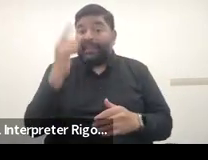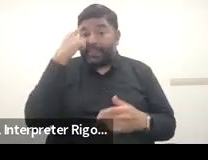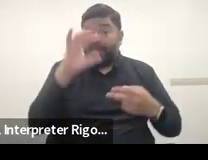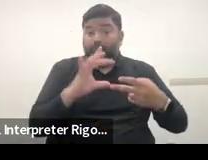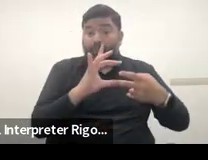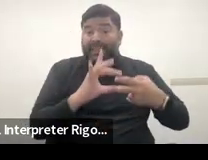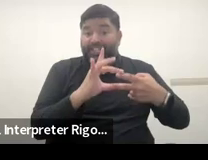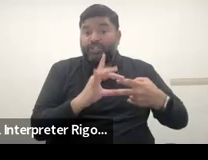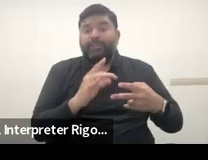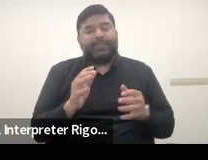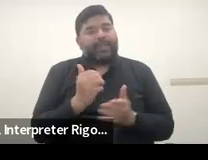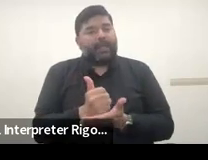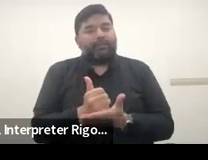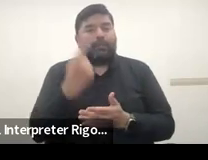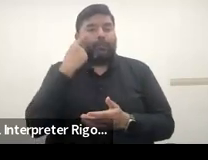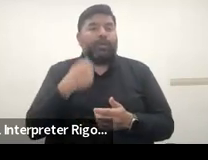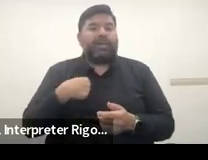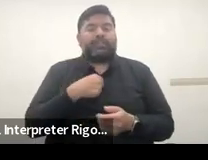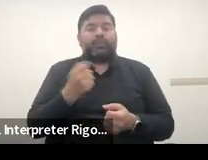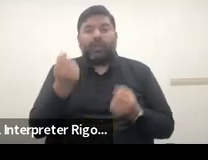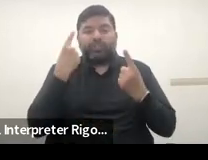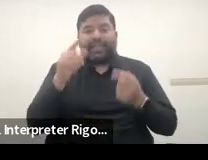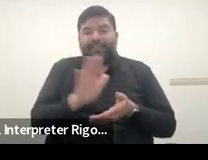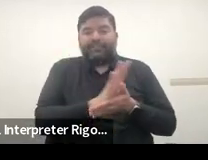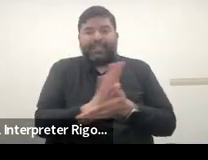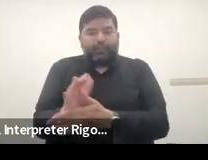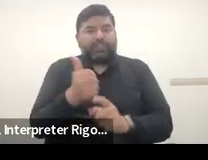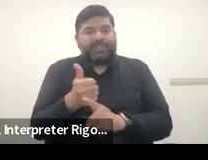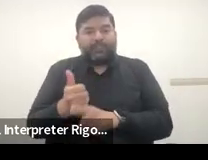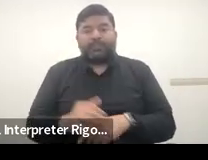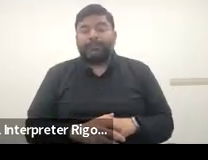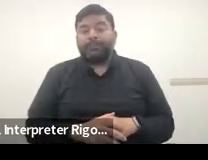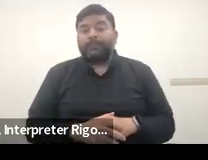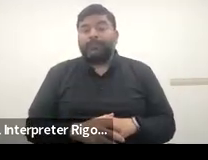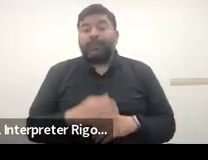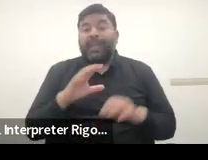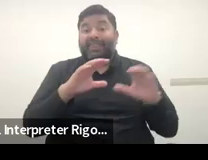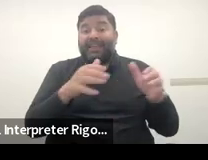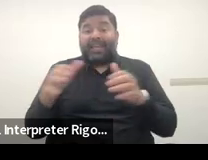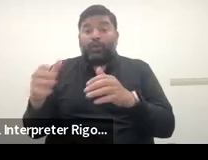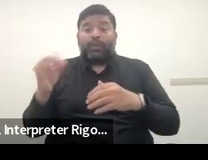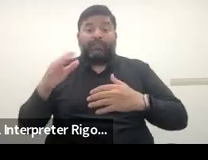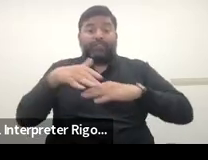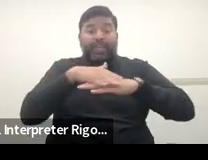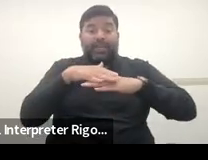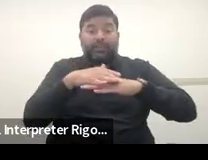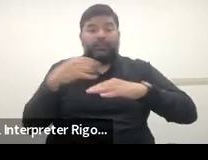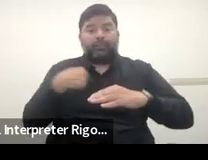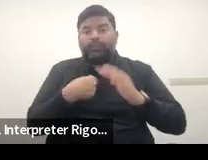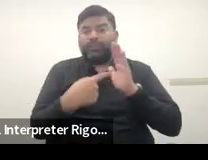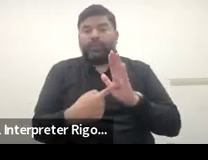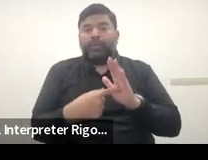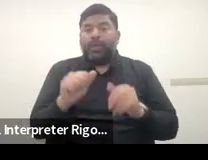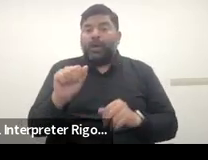um for for understanding these videos in the category of shallow we showed that auxiliary loss